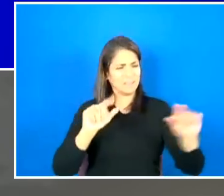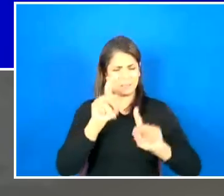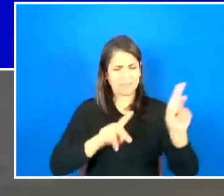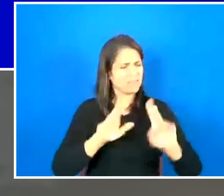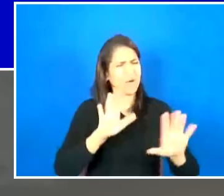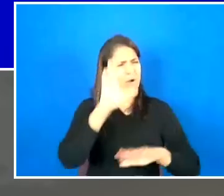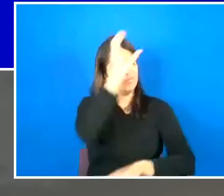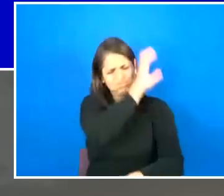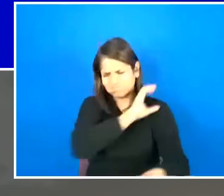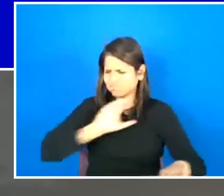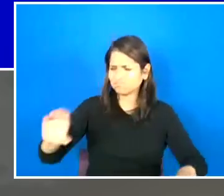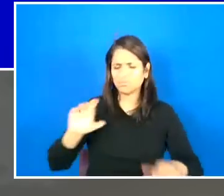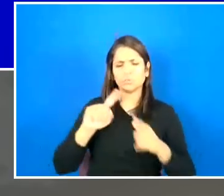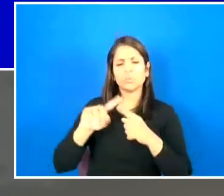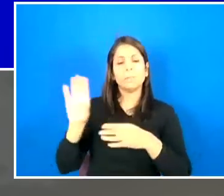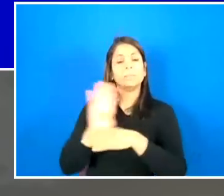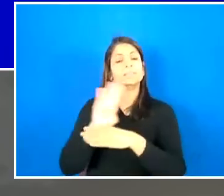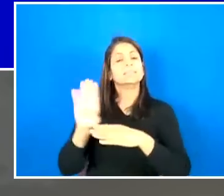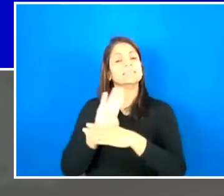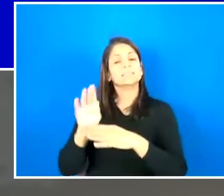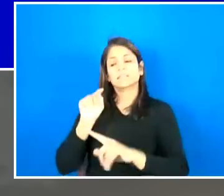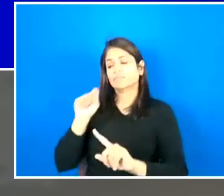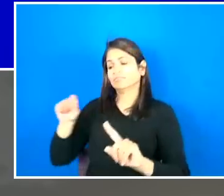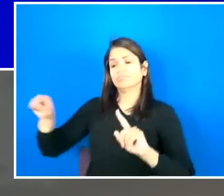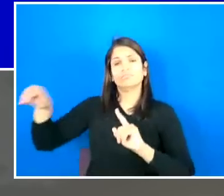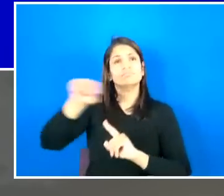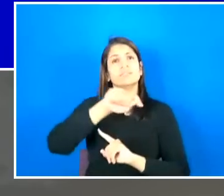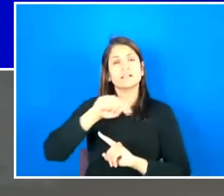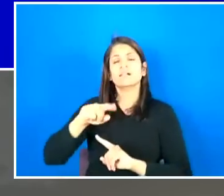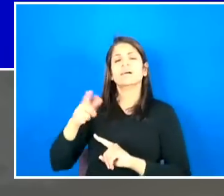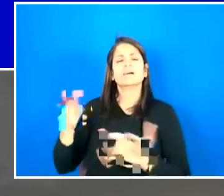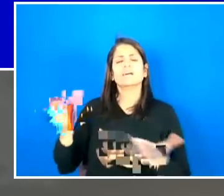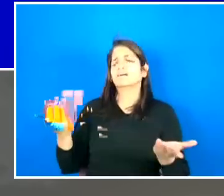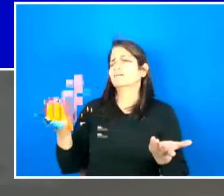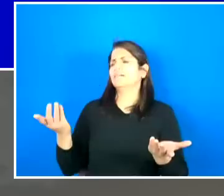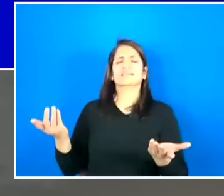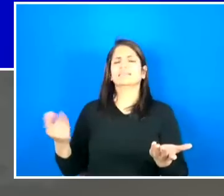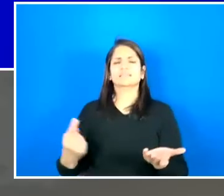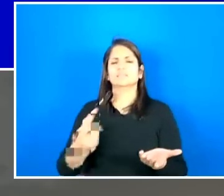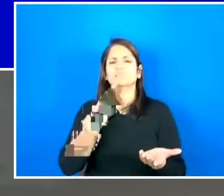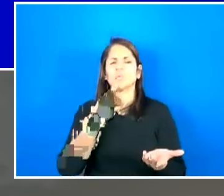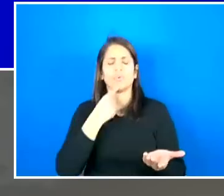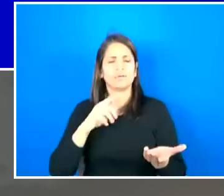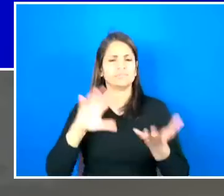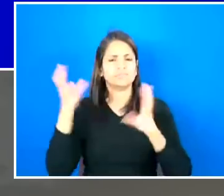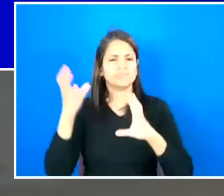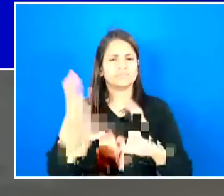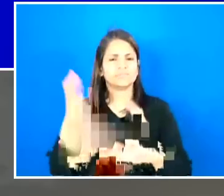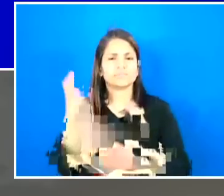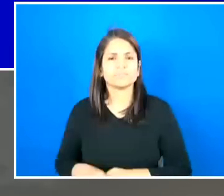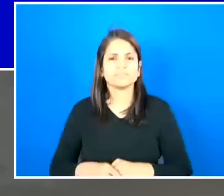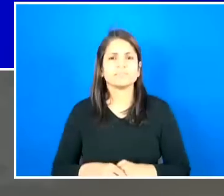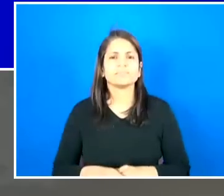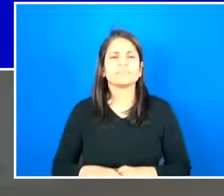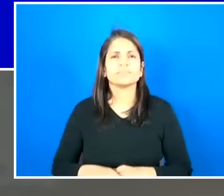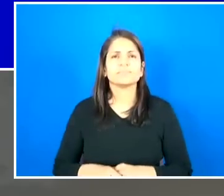'SIT BEING RETURNED SO IT CAN GO TO SMALL AND MEDIUM BUSINESSES. SO WHAT WE S AWAS GOOD AS IT IS